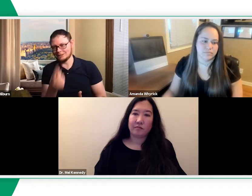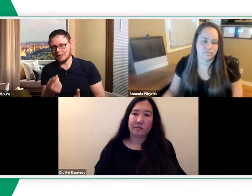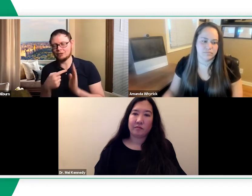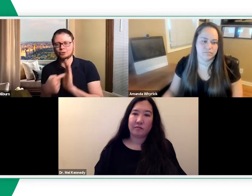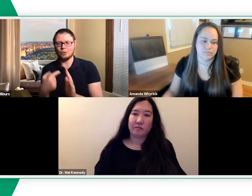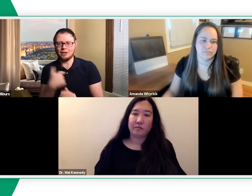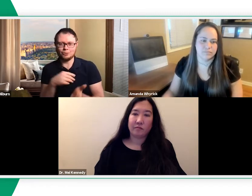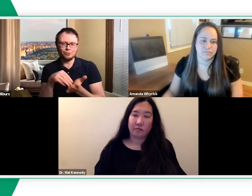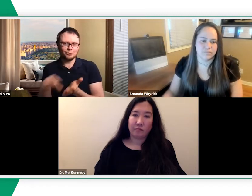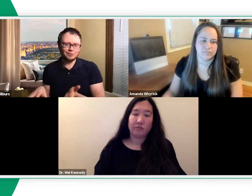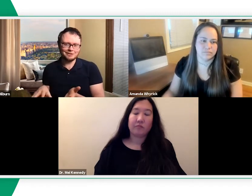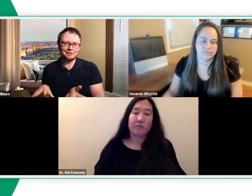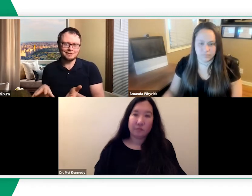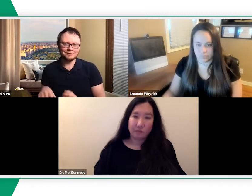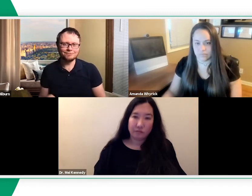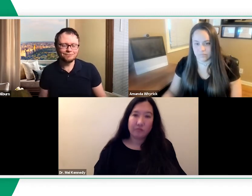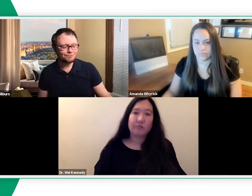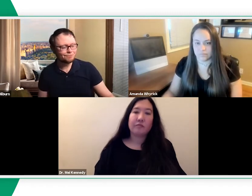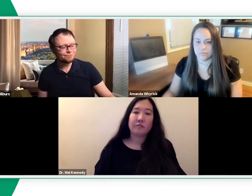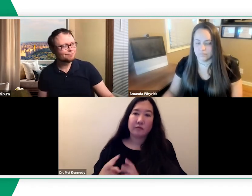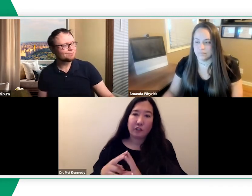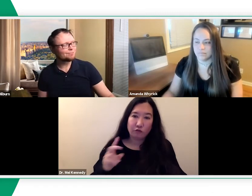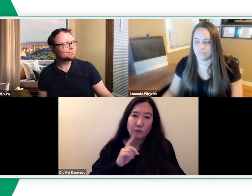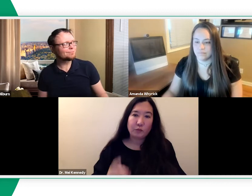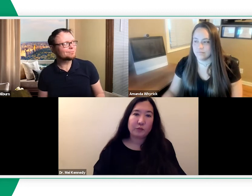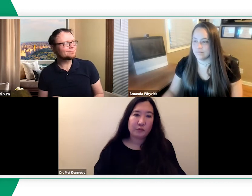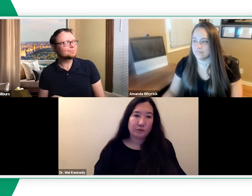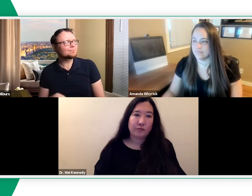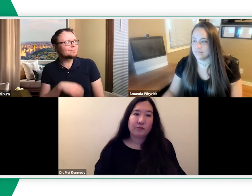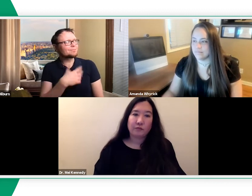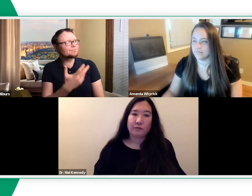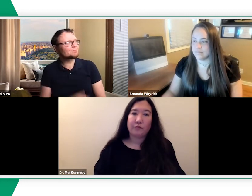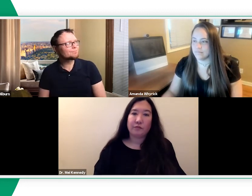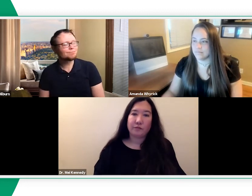as teachers, and what it is that we tell and represent to our students.